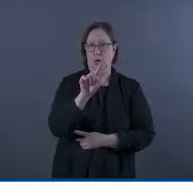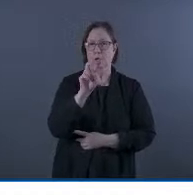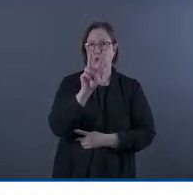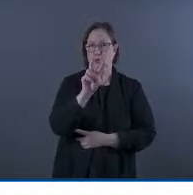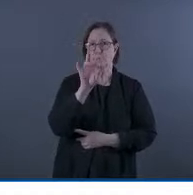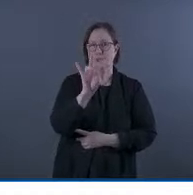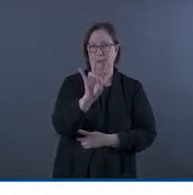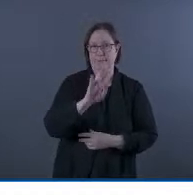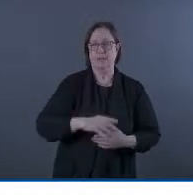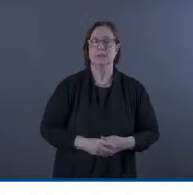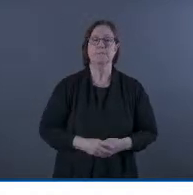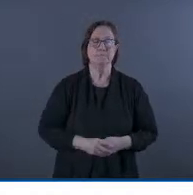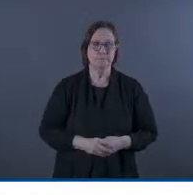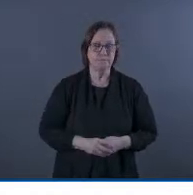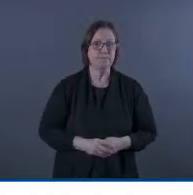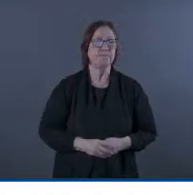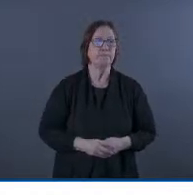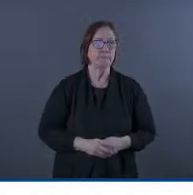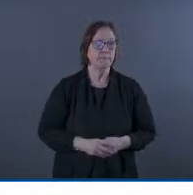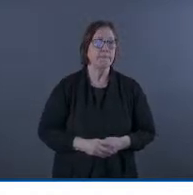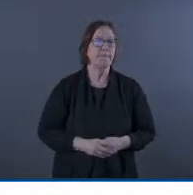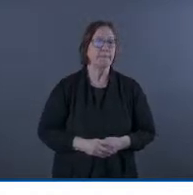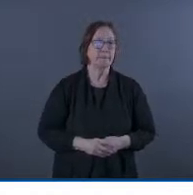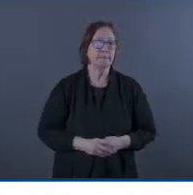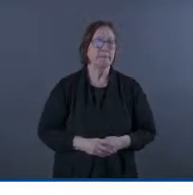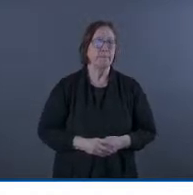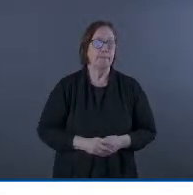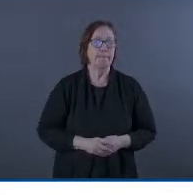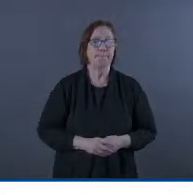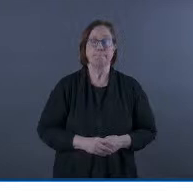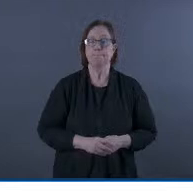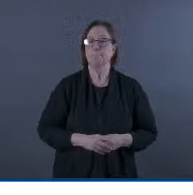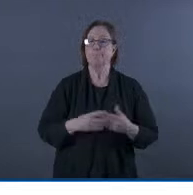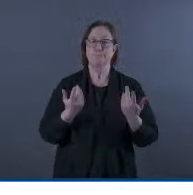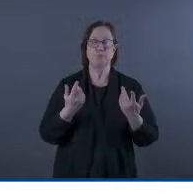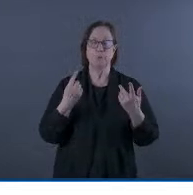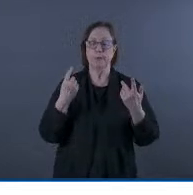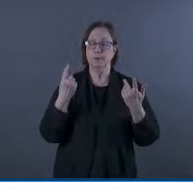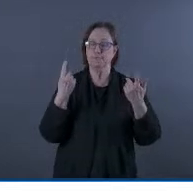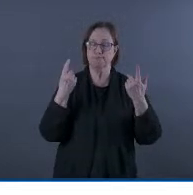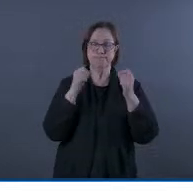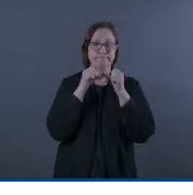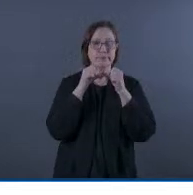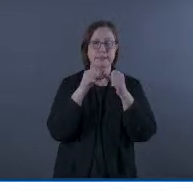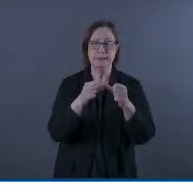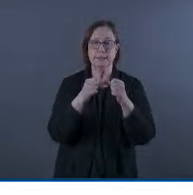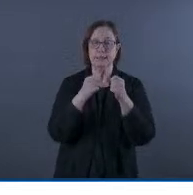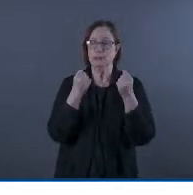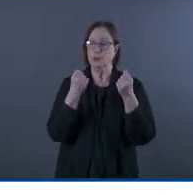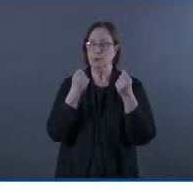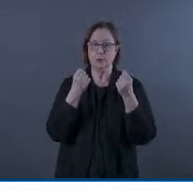So we continue to access kind of our assess our demand for vaccination, the gaps in access, capacity,